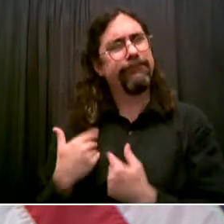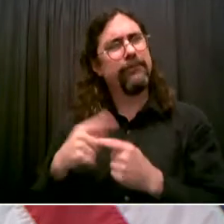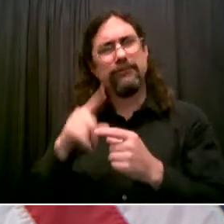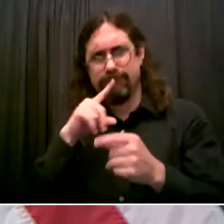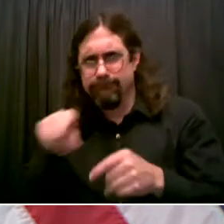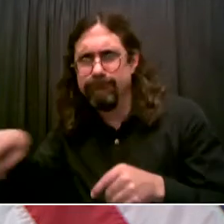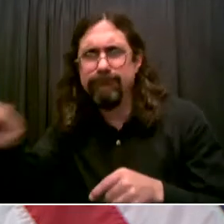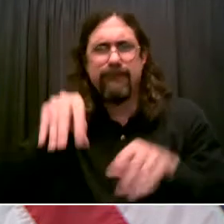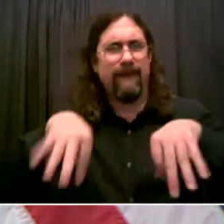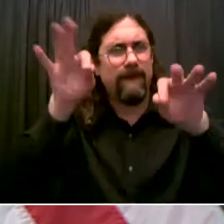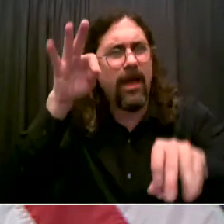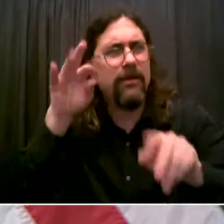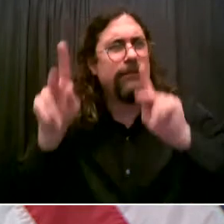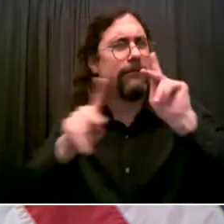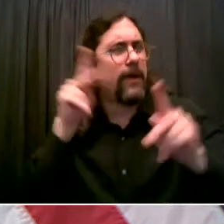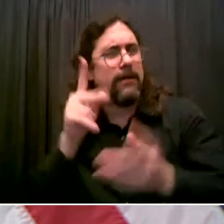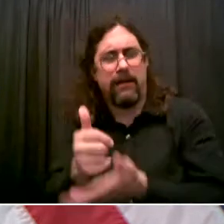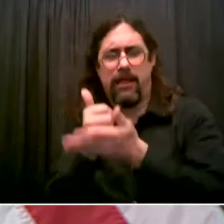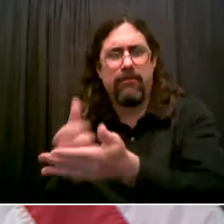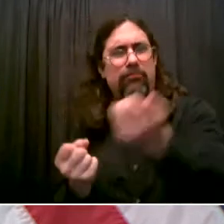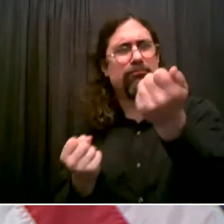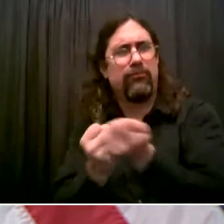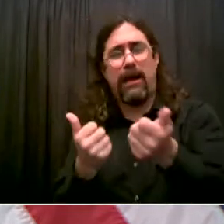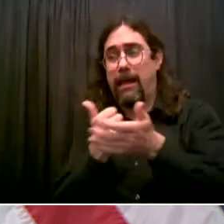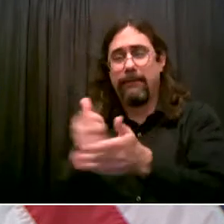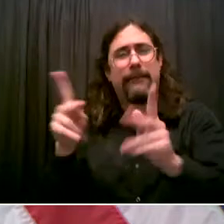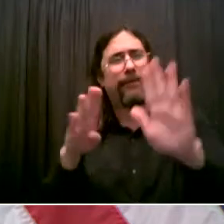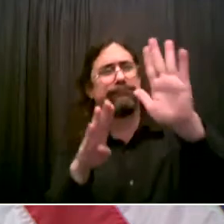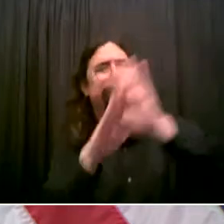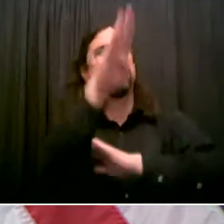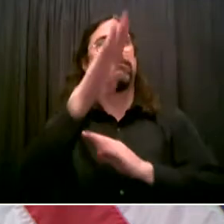TRANSFORM SOMEONE'S LIFE.